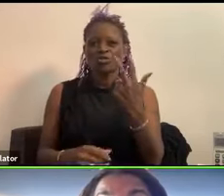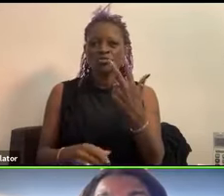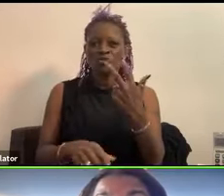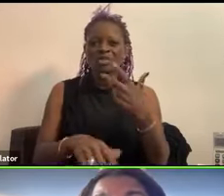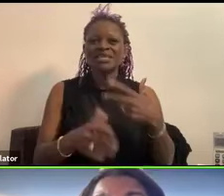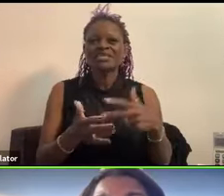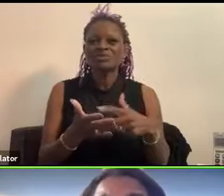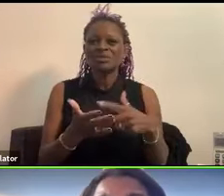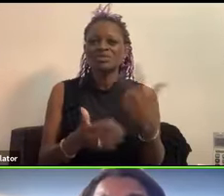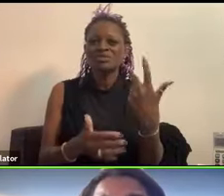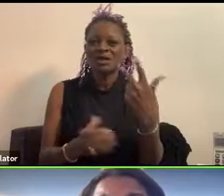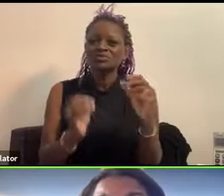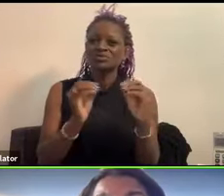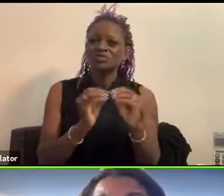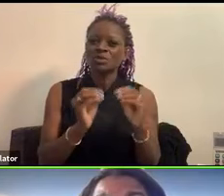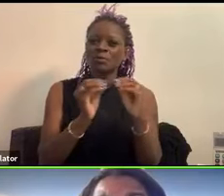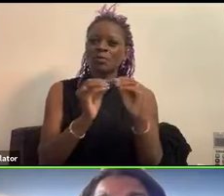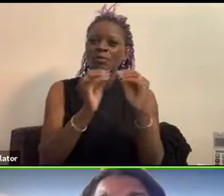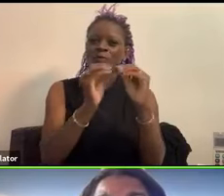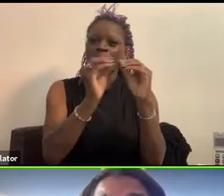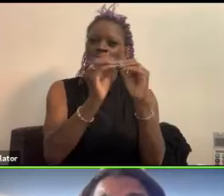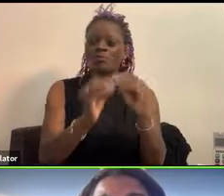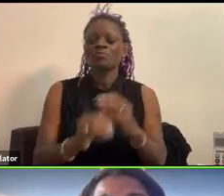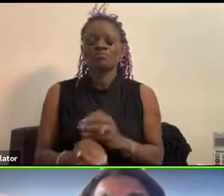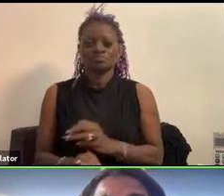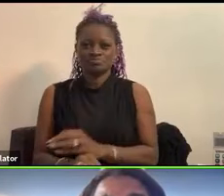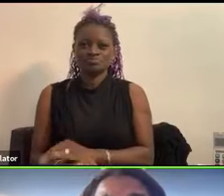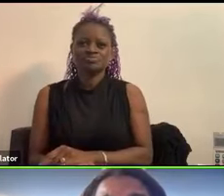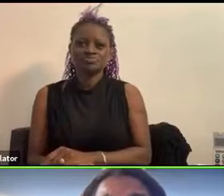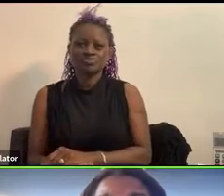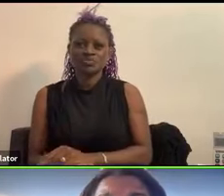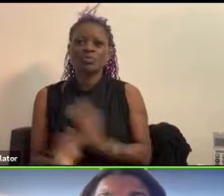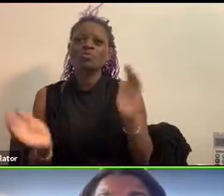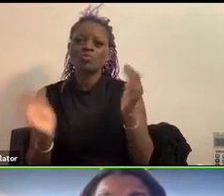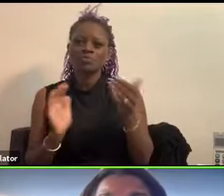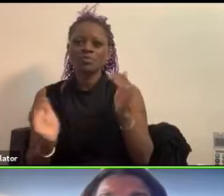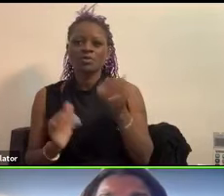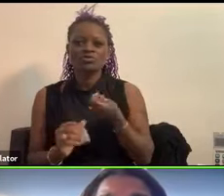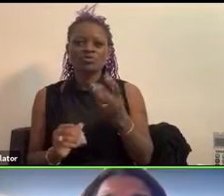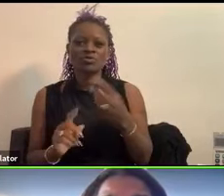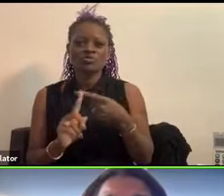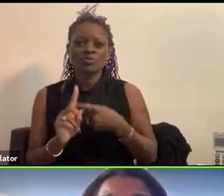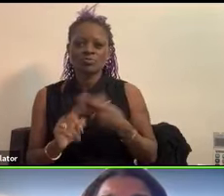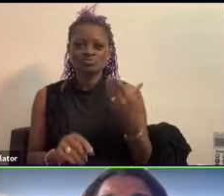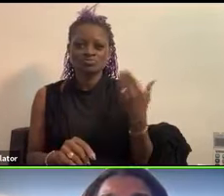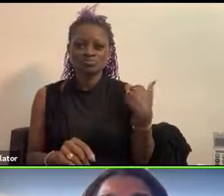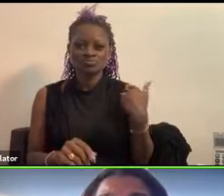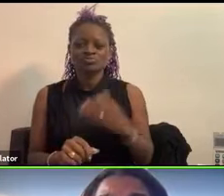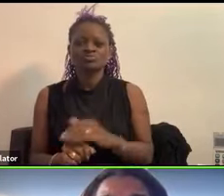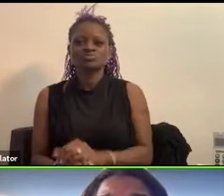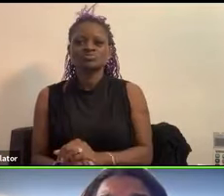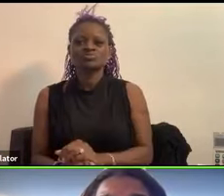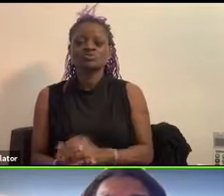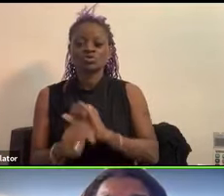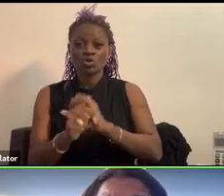case rate that we were seeing a few months ago. Kilted related hospitalizations also have